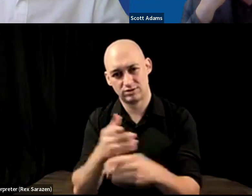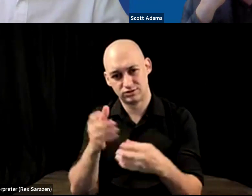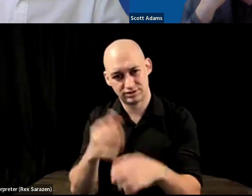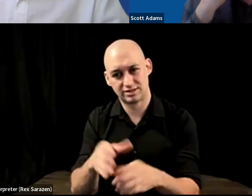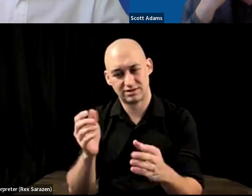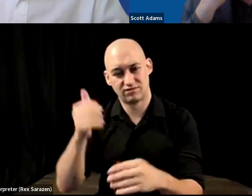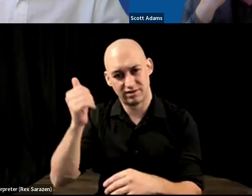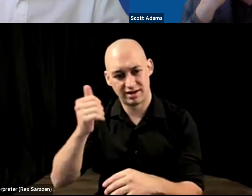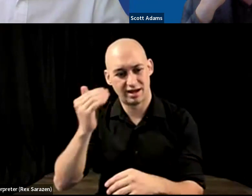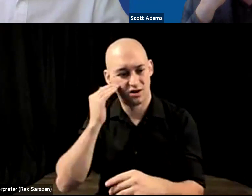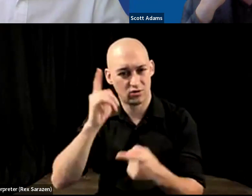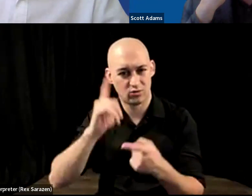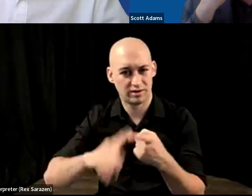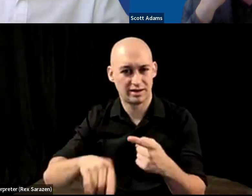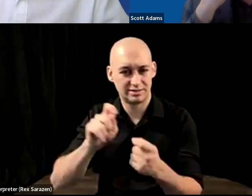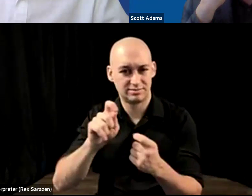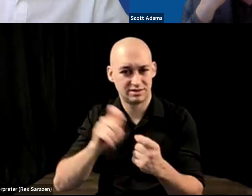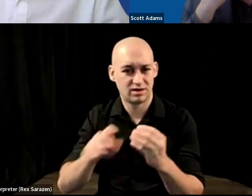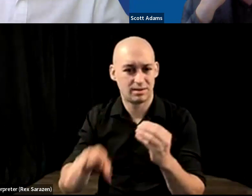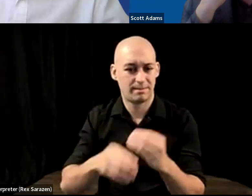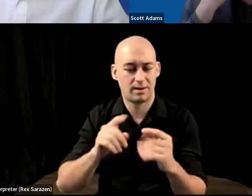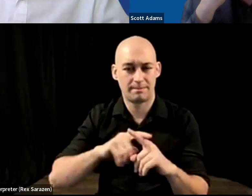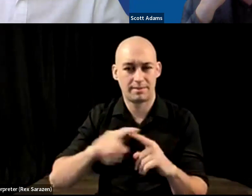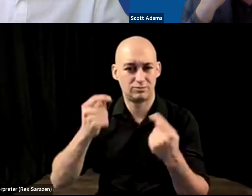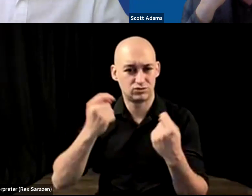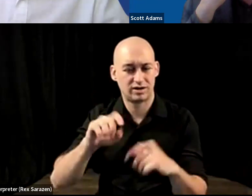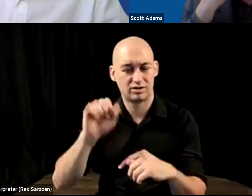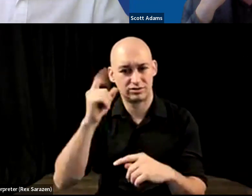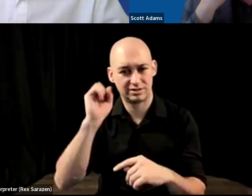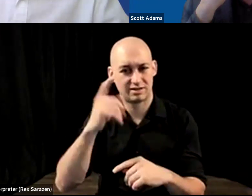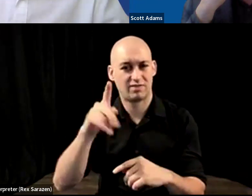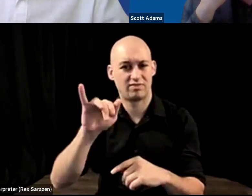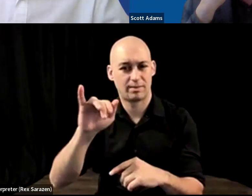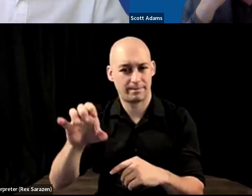into specific amounts, but I'm just trying to understand the pie chart of the sub-grantee is